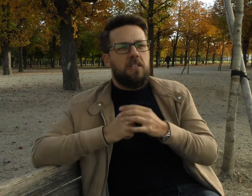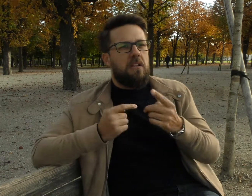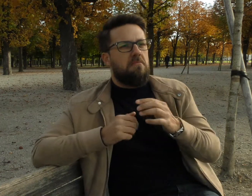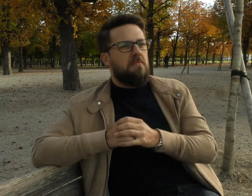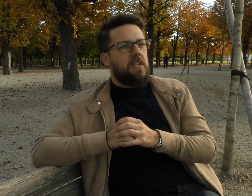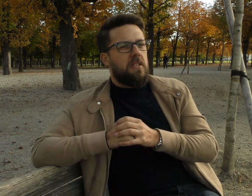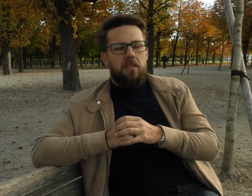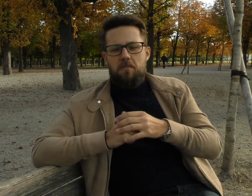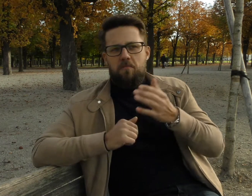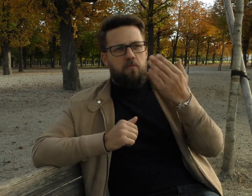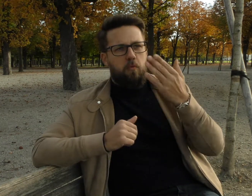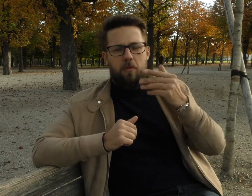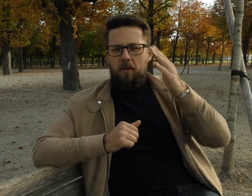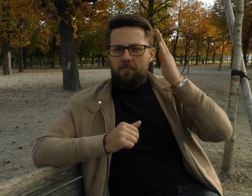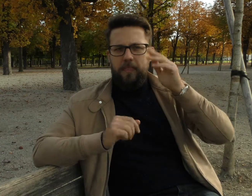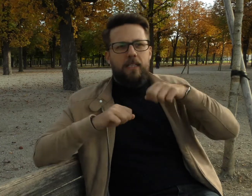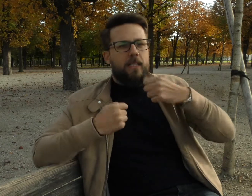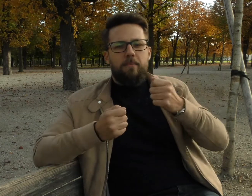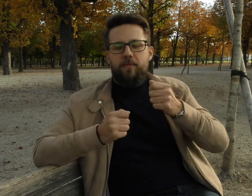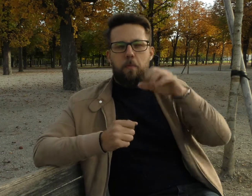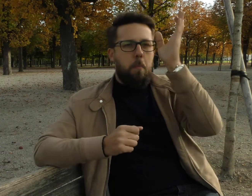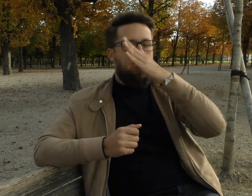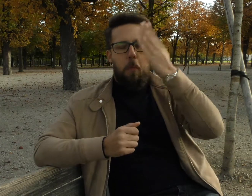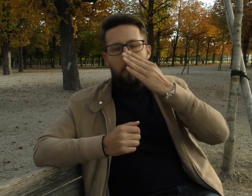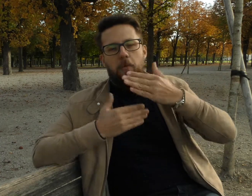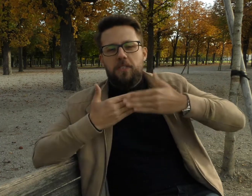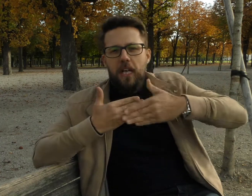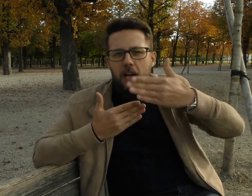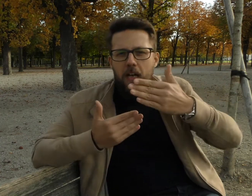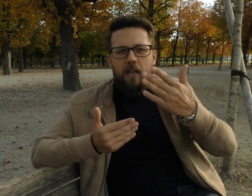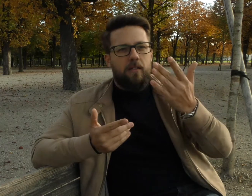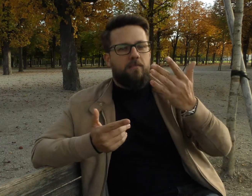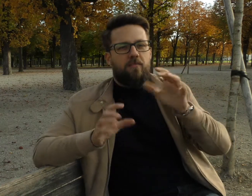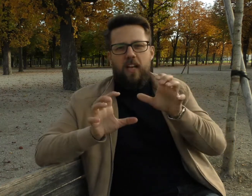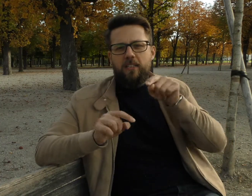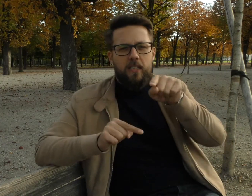then ... There used to be such stupid TV series, which were broadcast on TV.